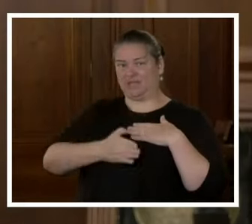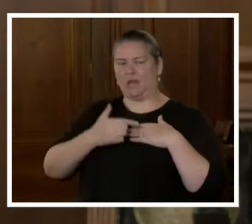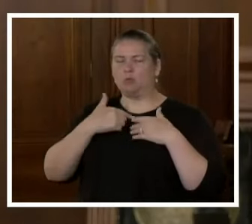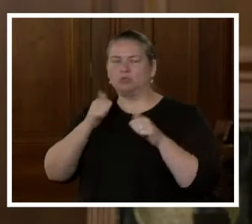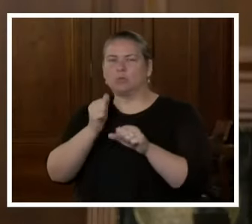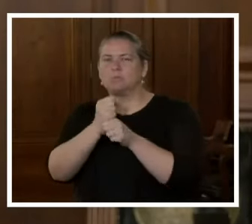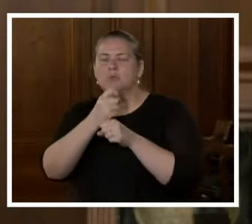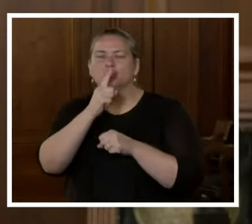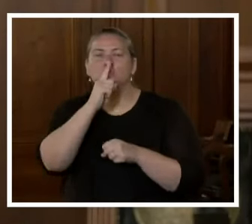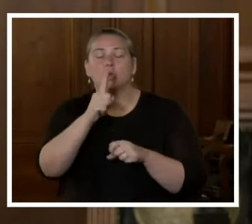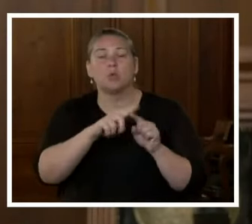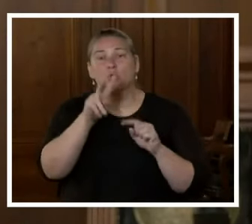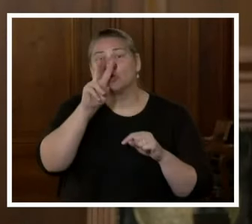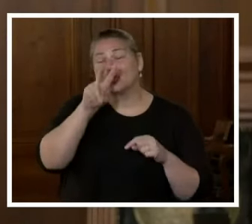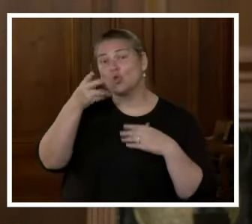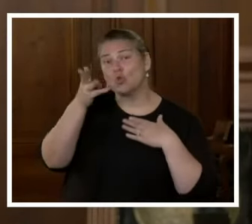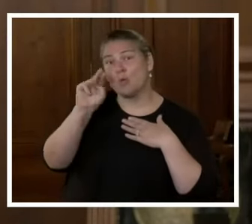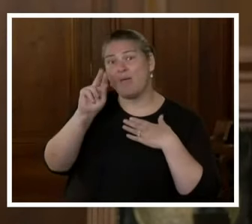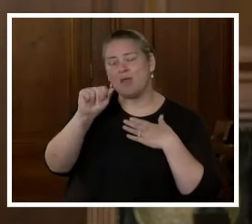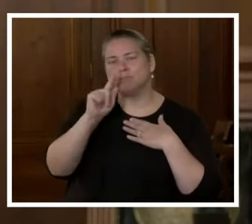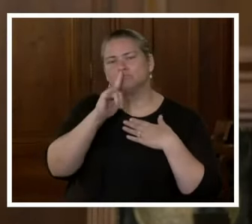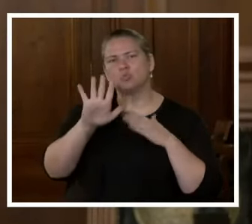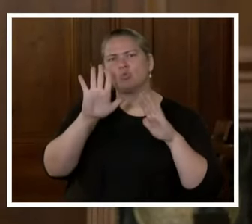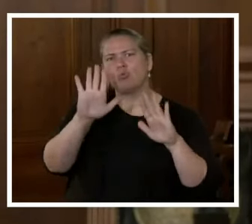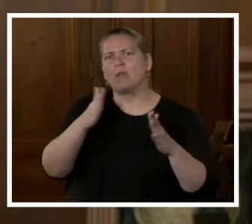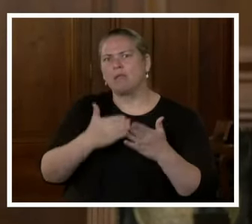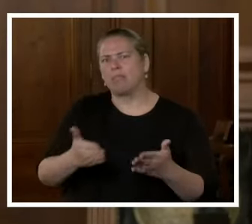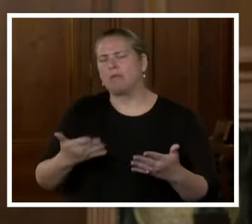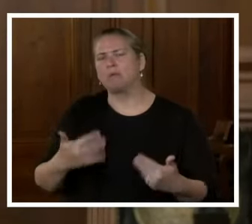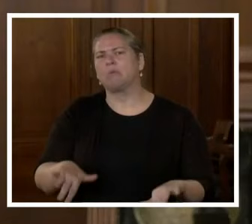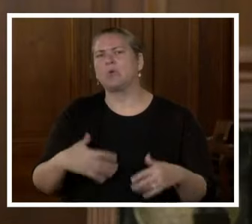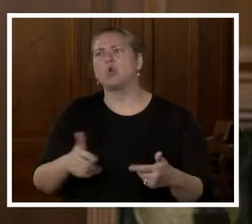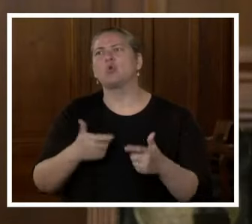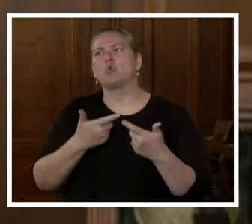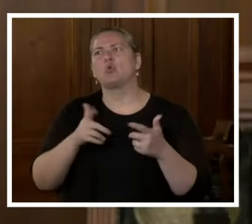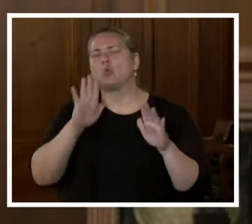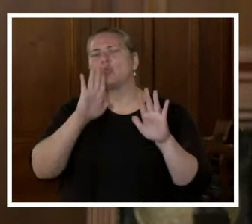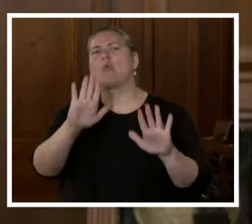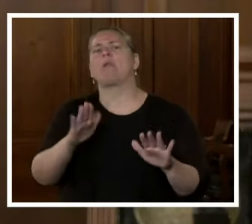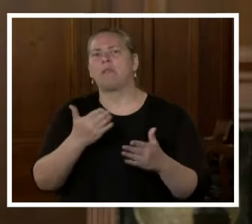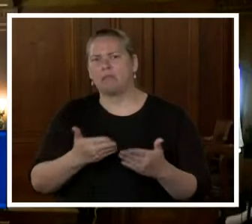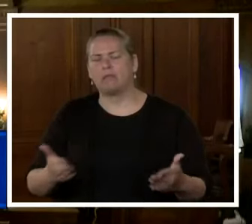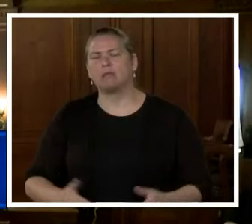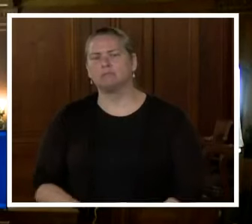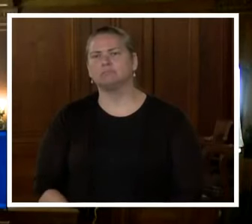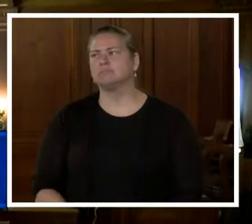TO TAKE ACTION. THAT'S MY GOAL.